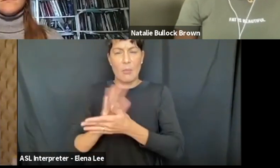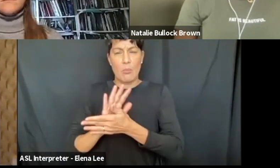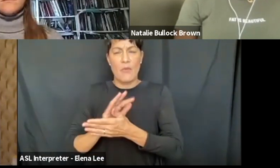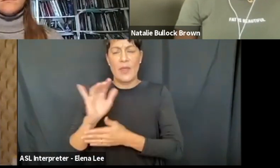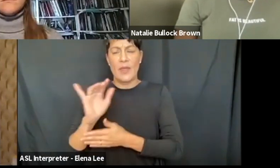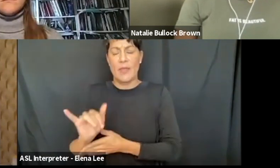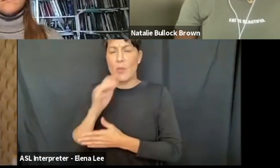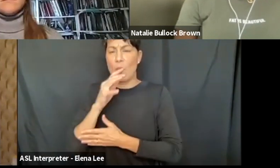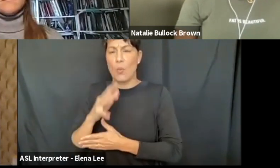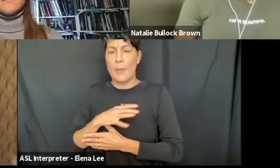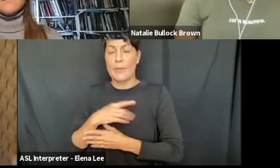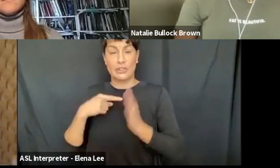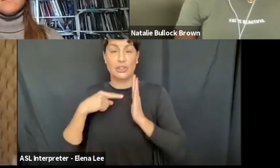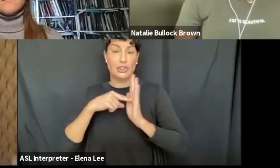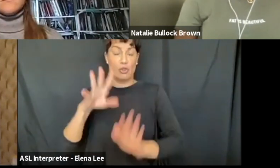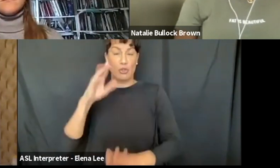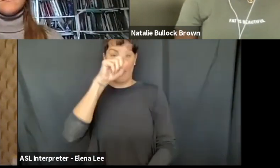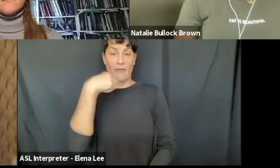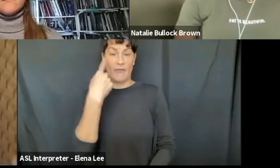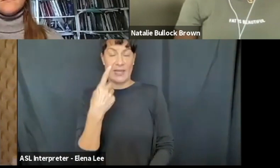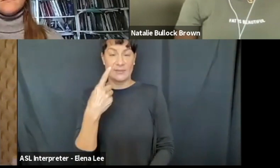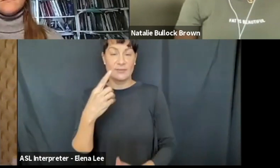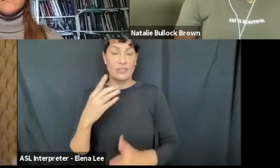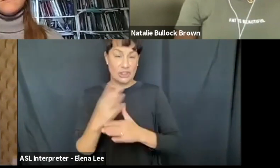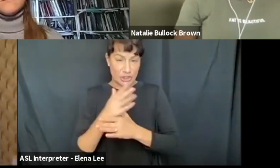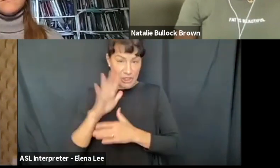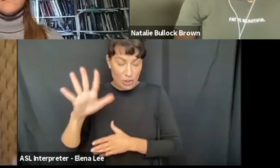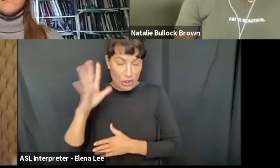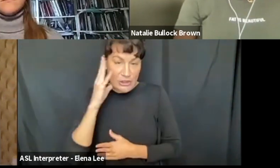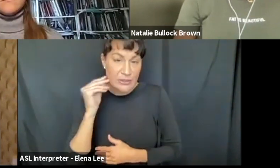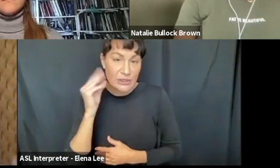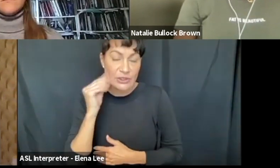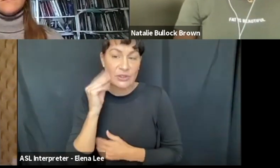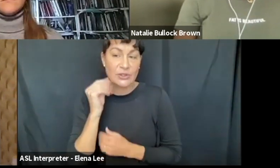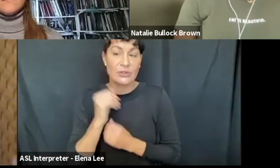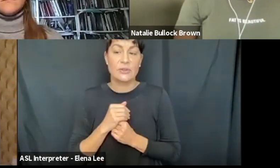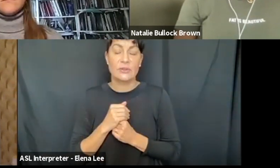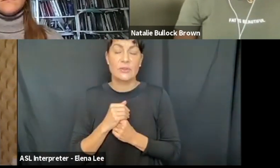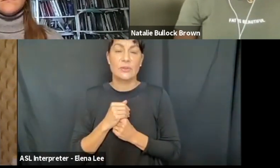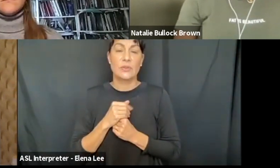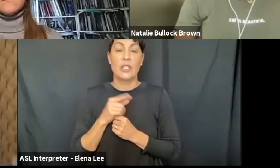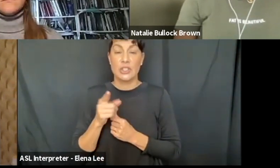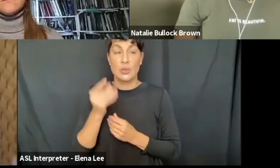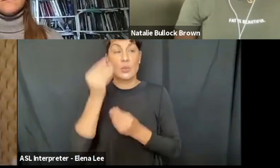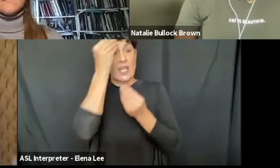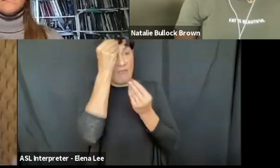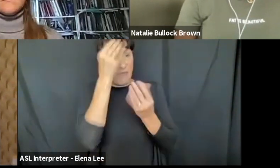She talked about her experiences. She was informed, she consented.